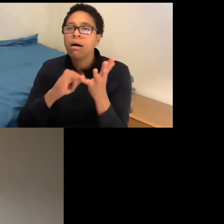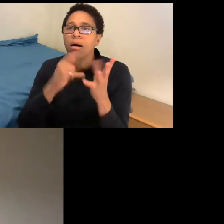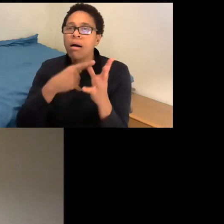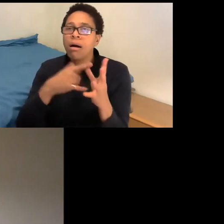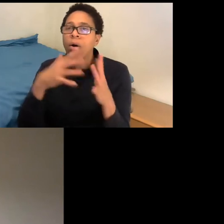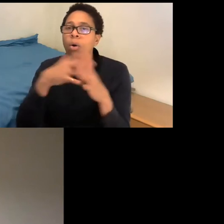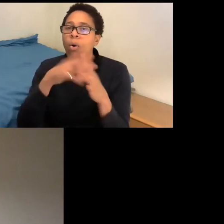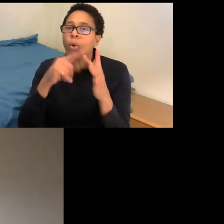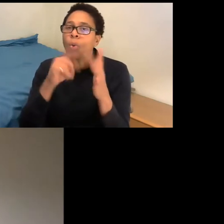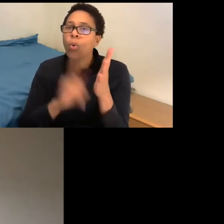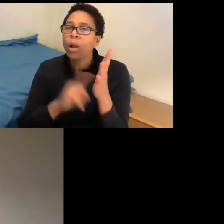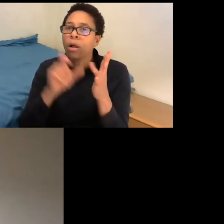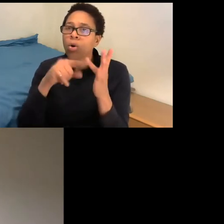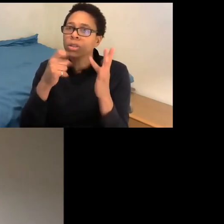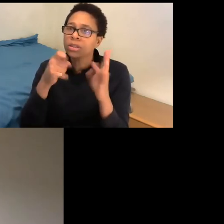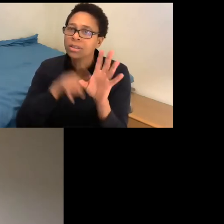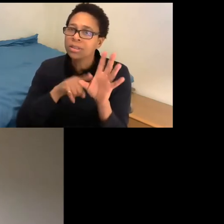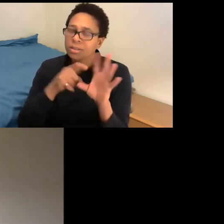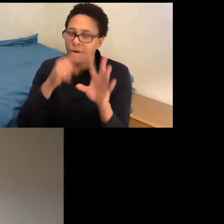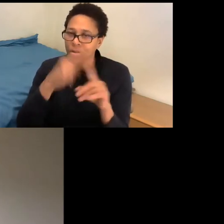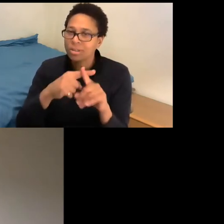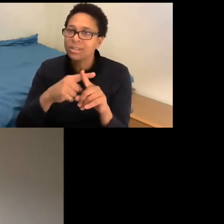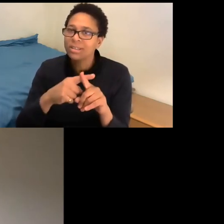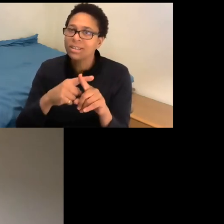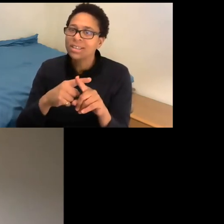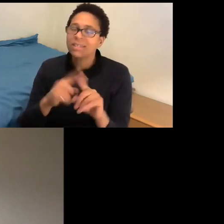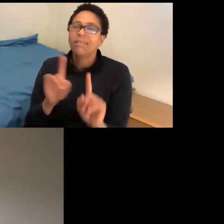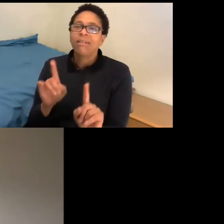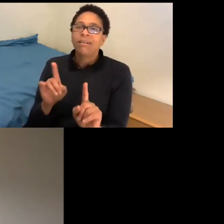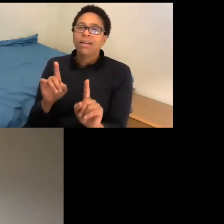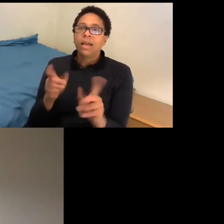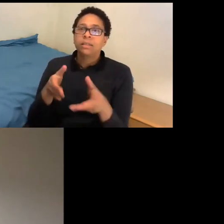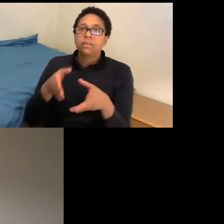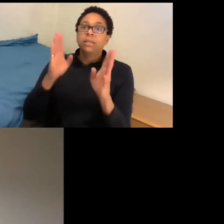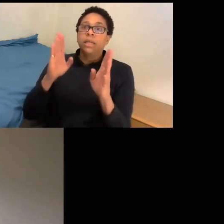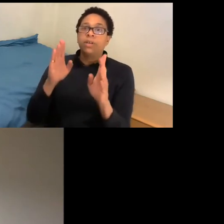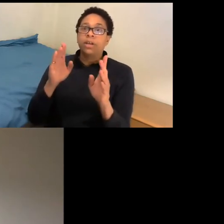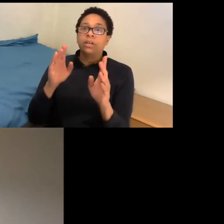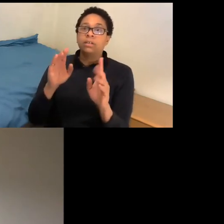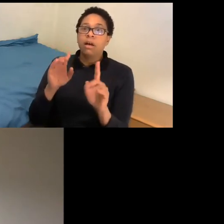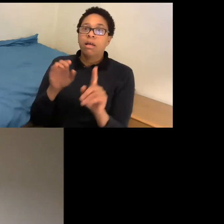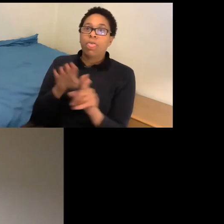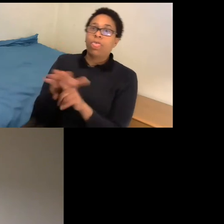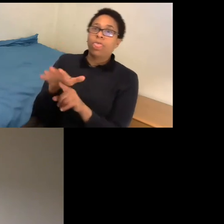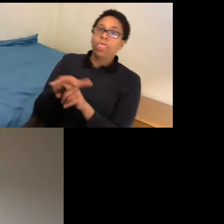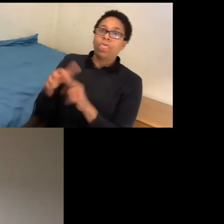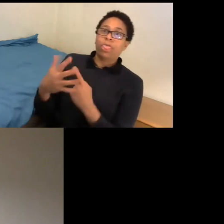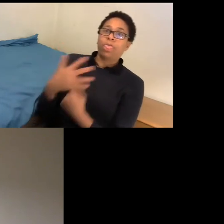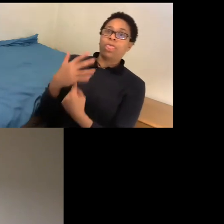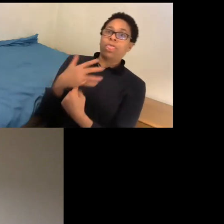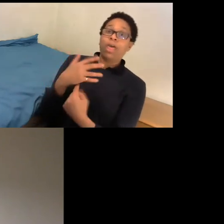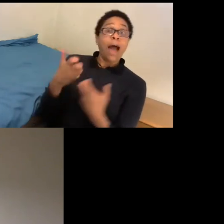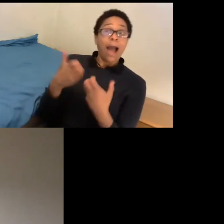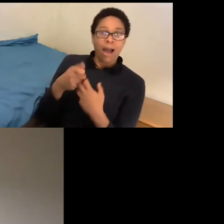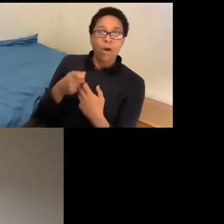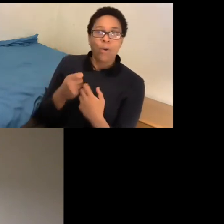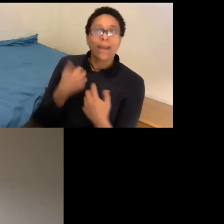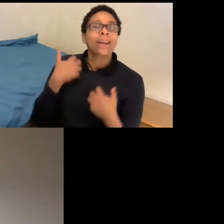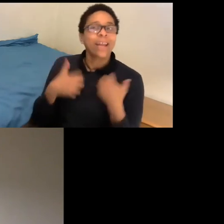serious parody. And how, yeah, and how, interestingly, that can be used in religious contexts as well, take it from kind of